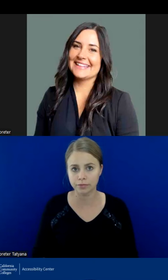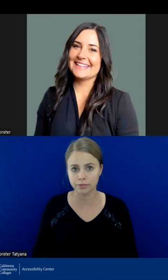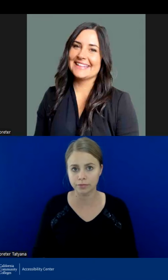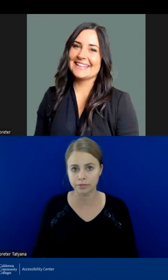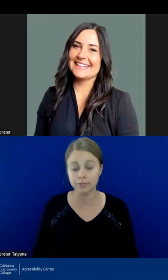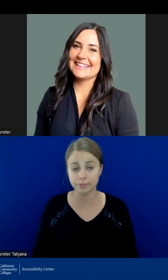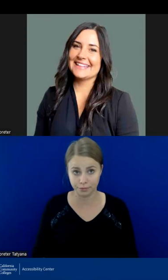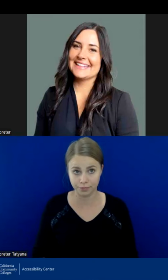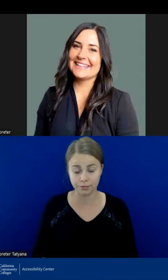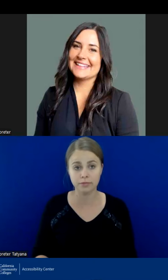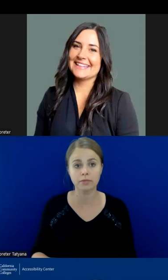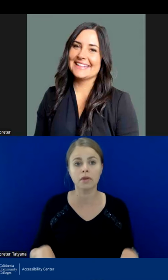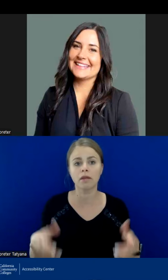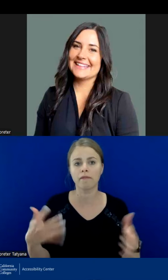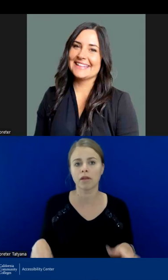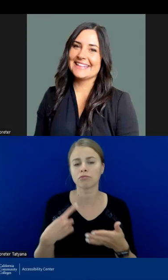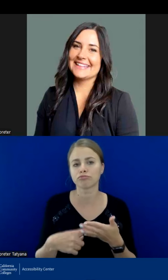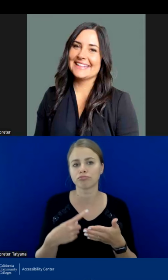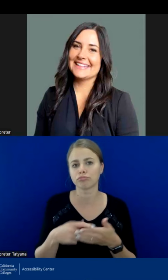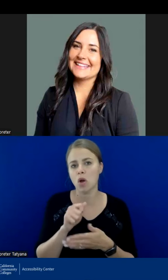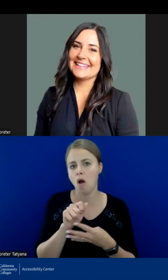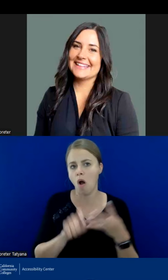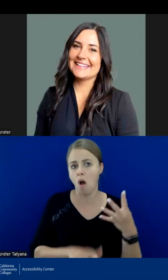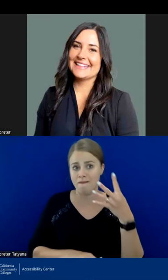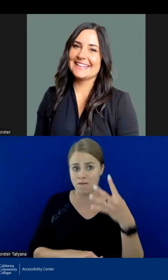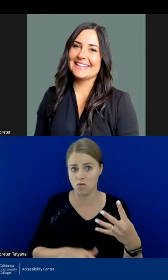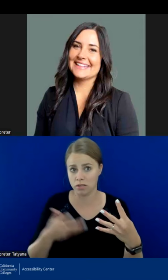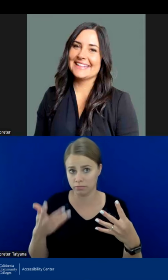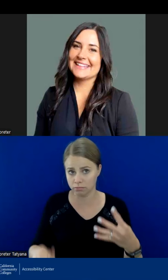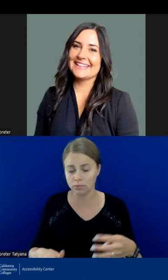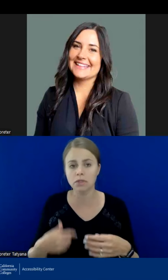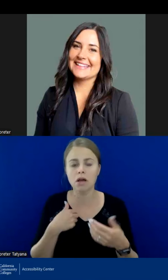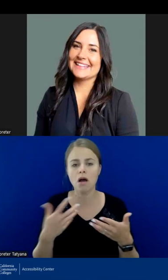And as we cover the four, I'd like to say that, yes,